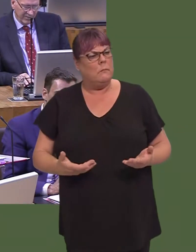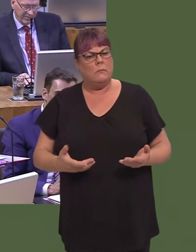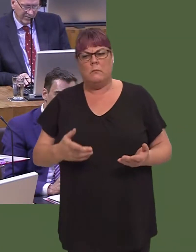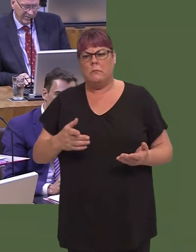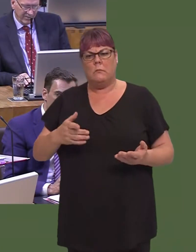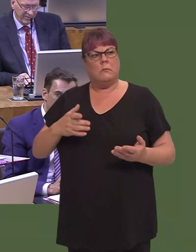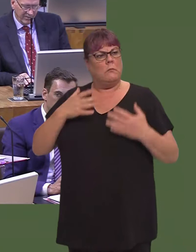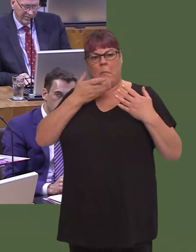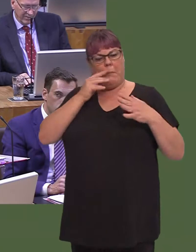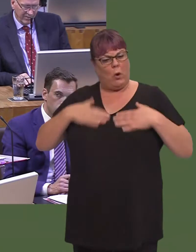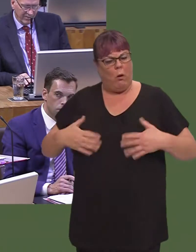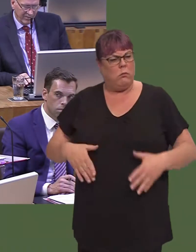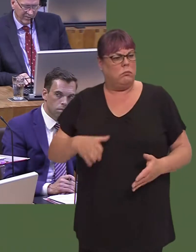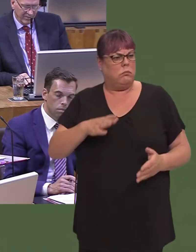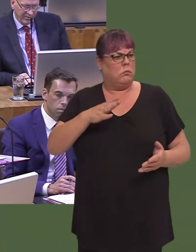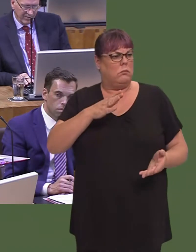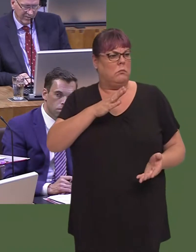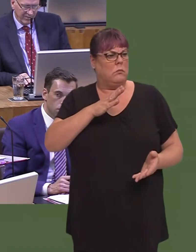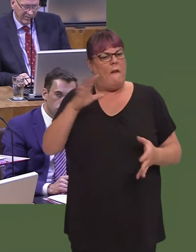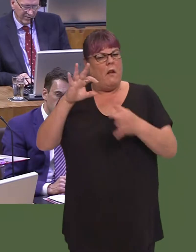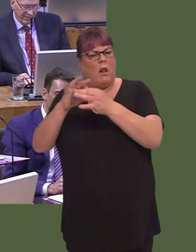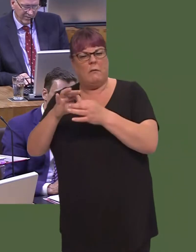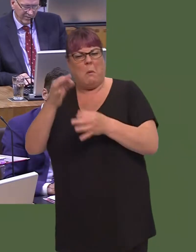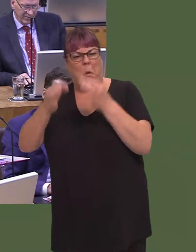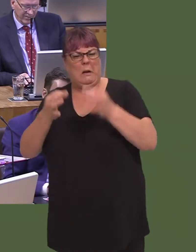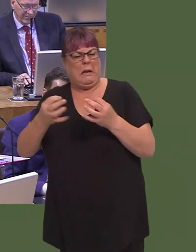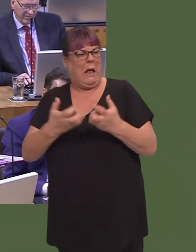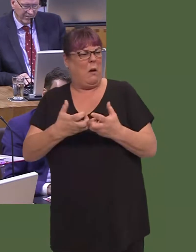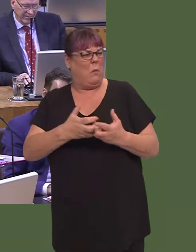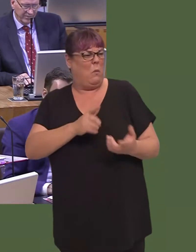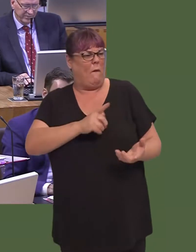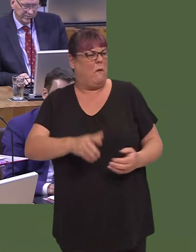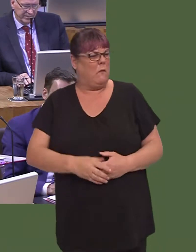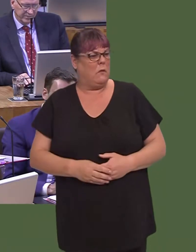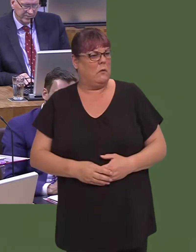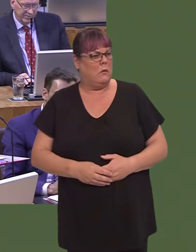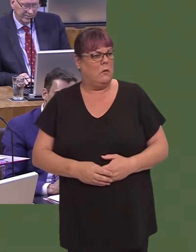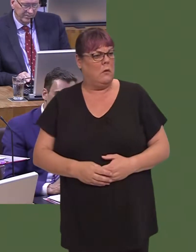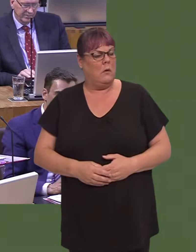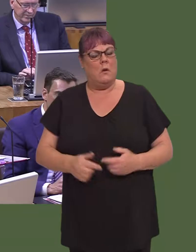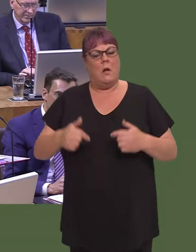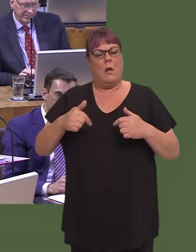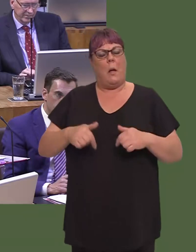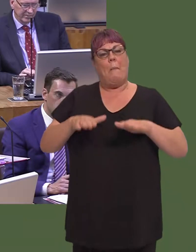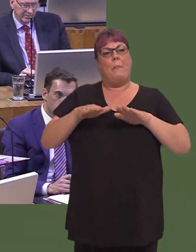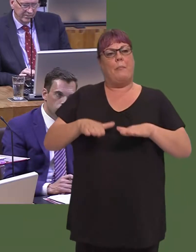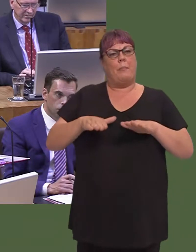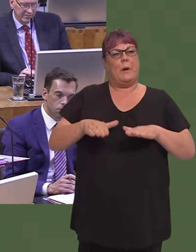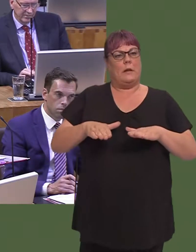amount was given to health and education, which drove a coach and horses through the Barnett formula, where were the Welsh Conservatives? Mute, silent, indifferent. Let me tell him: